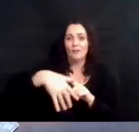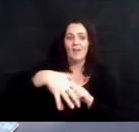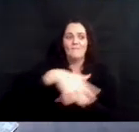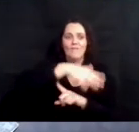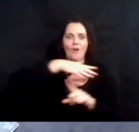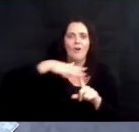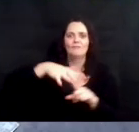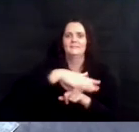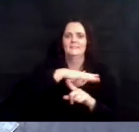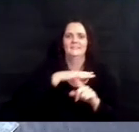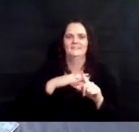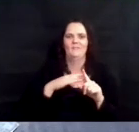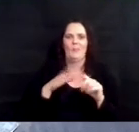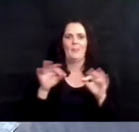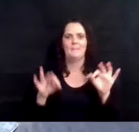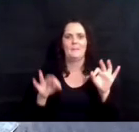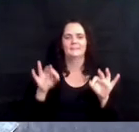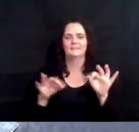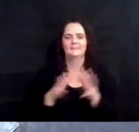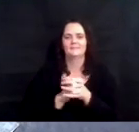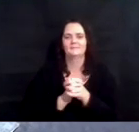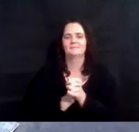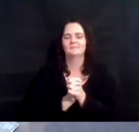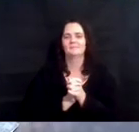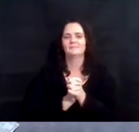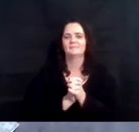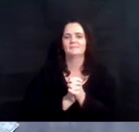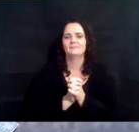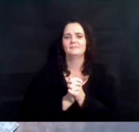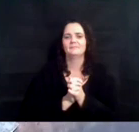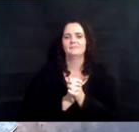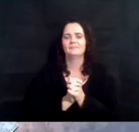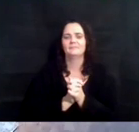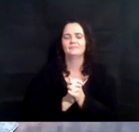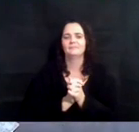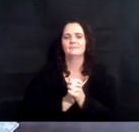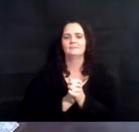to get this in my frame so I'm looking here now and I'm seeing how it's in my